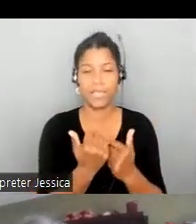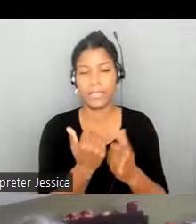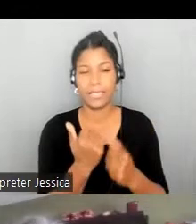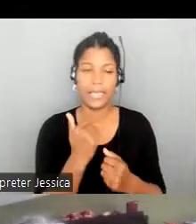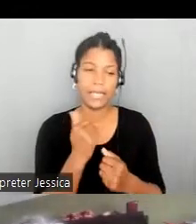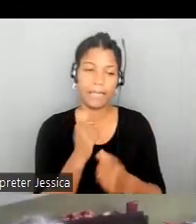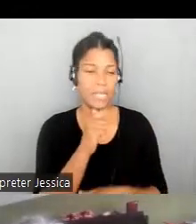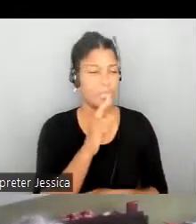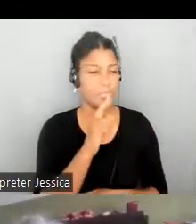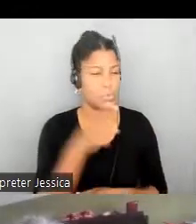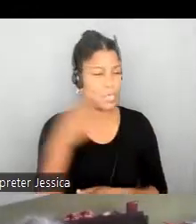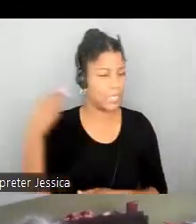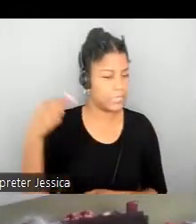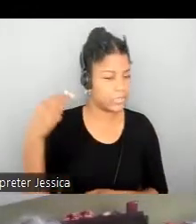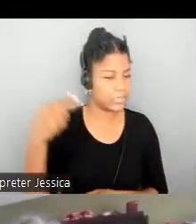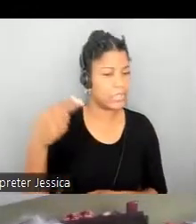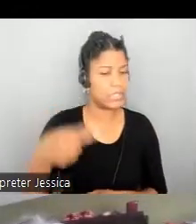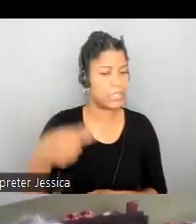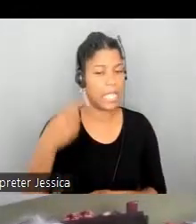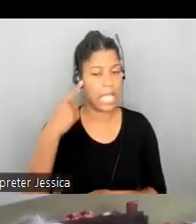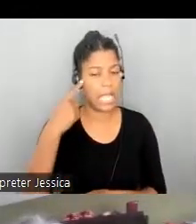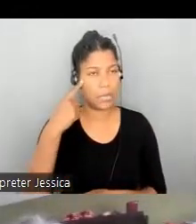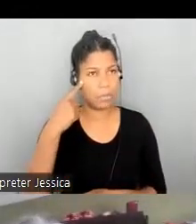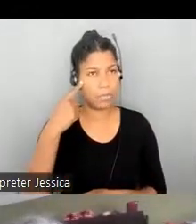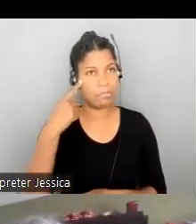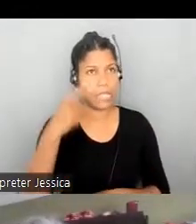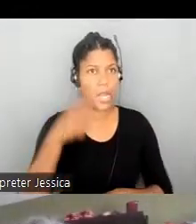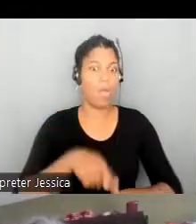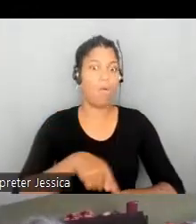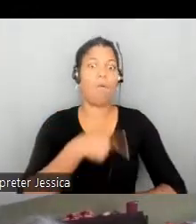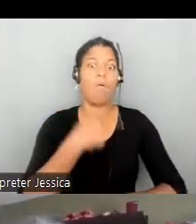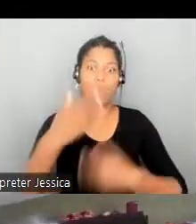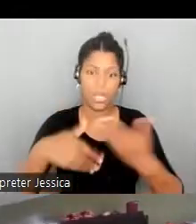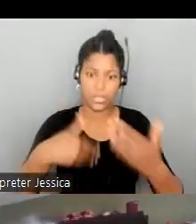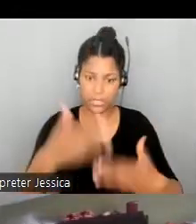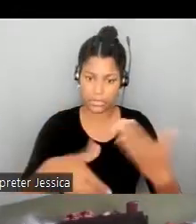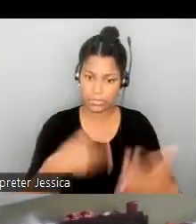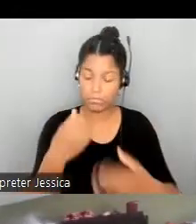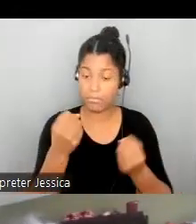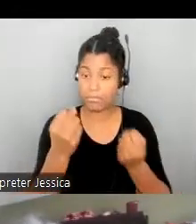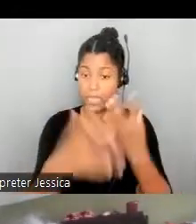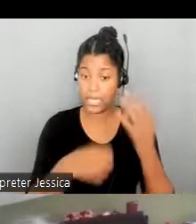I know it was a long process to try to get over many years of trying to get preadmission